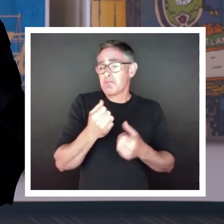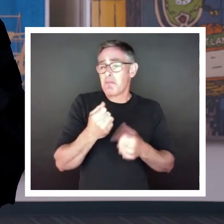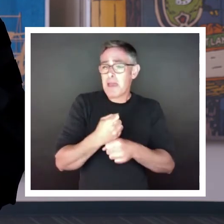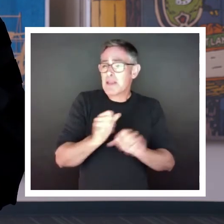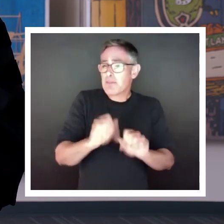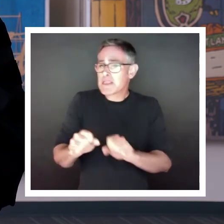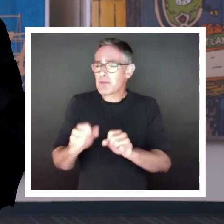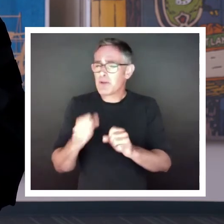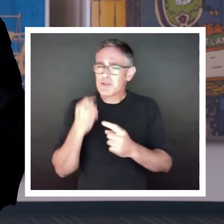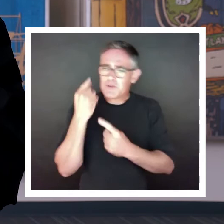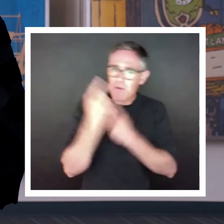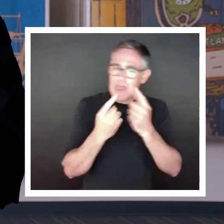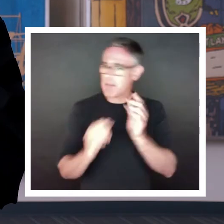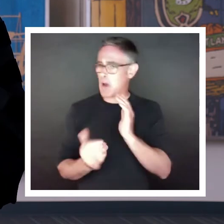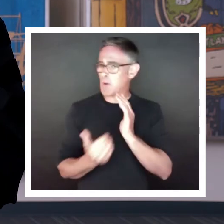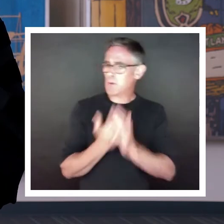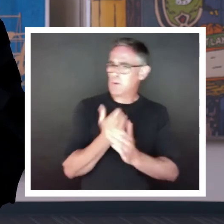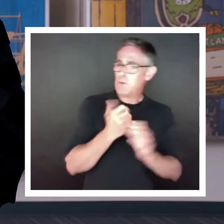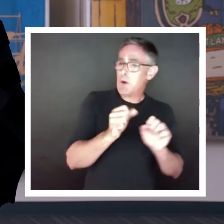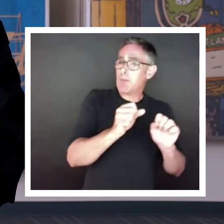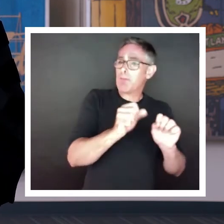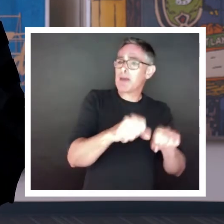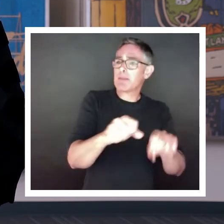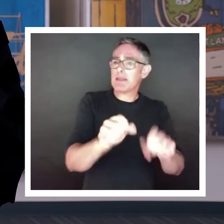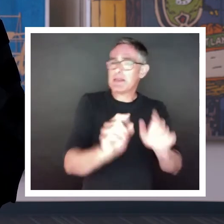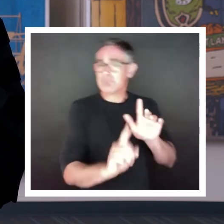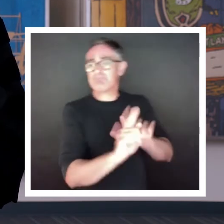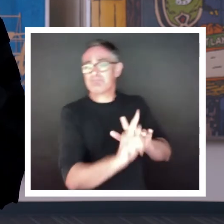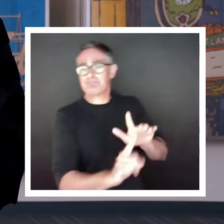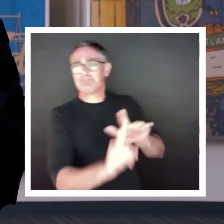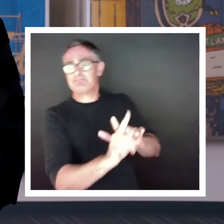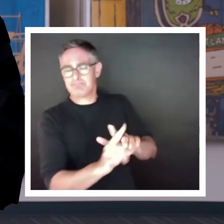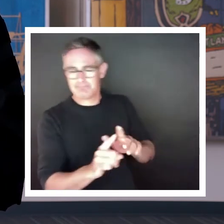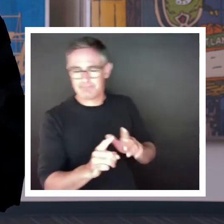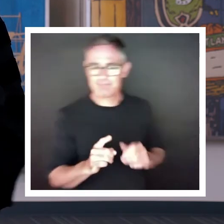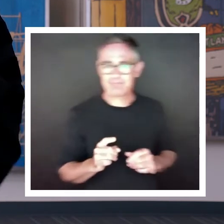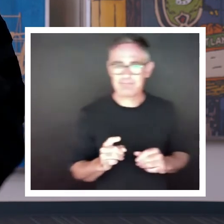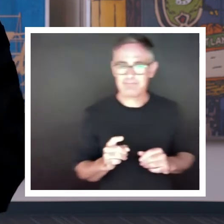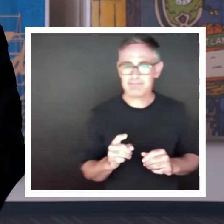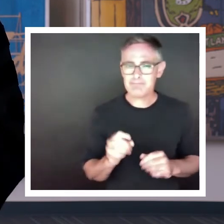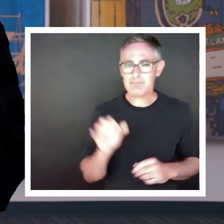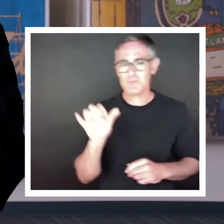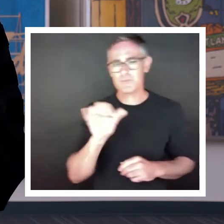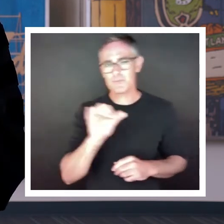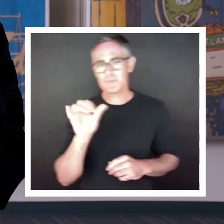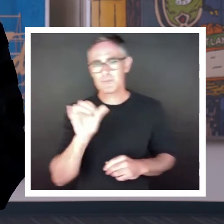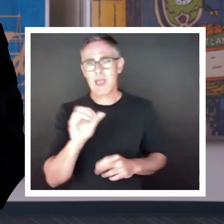This process creates possibility thinking. Further, I hope you will remember to collaborate